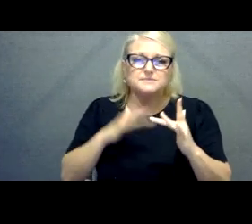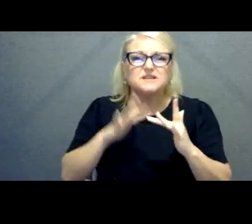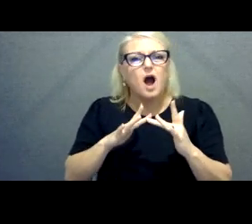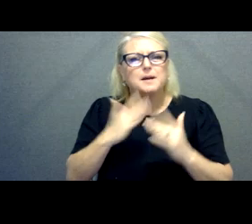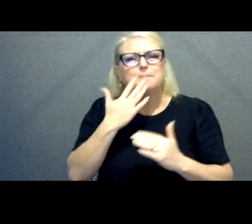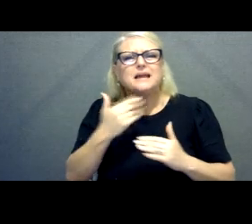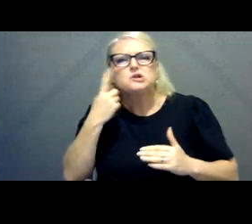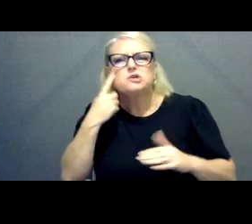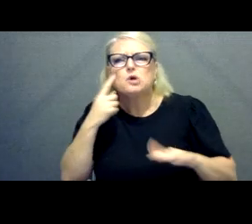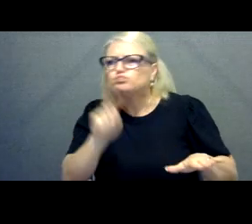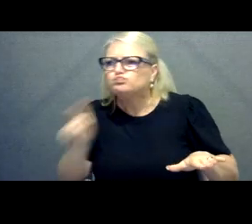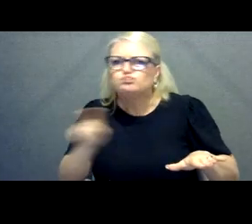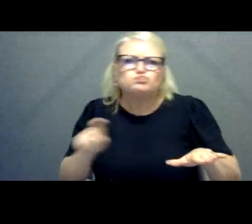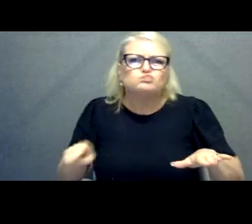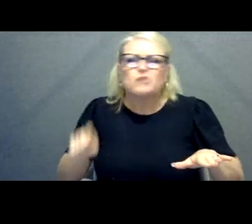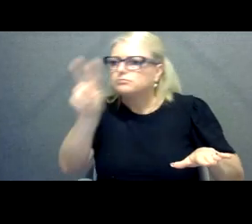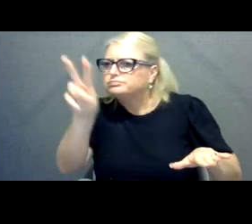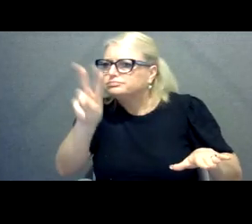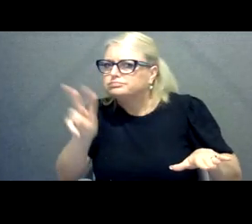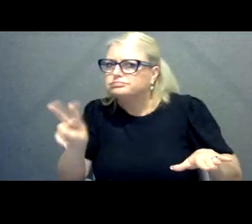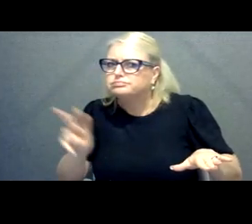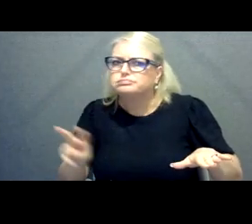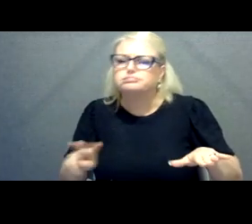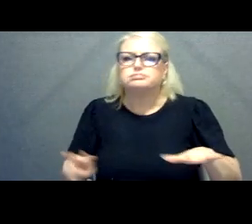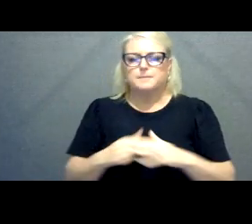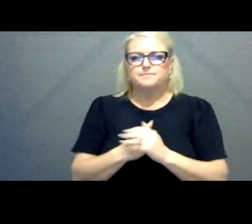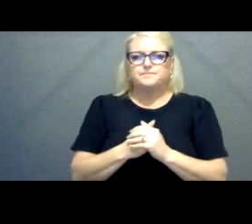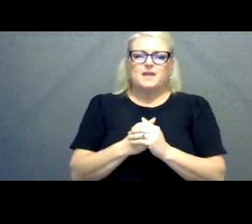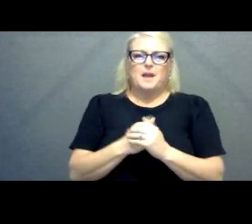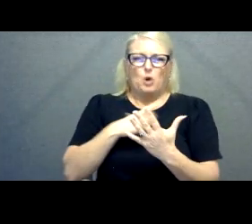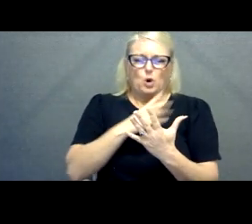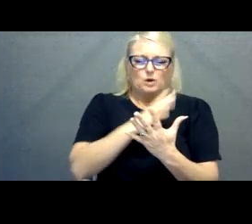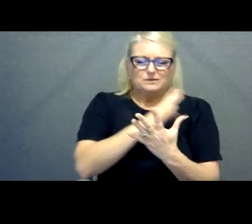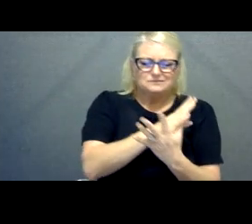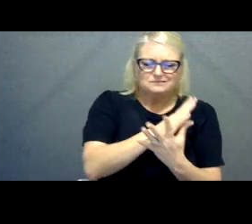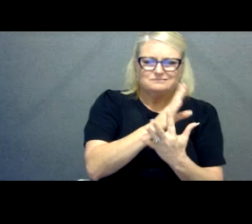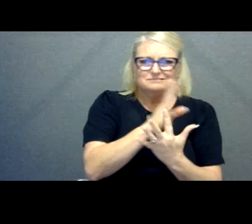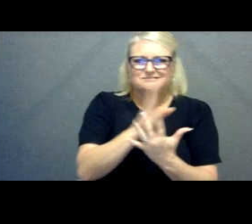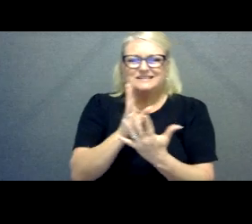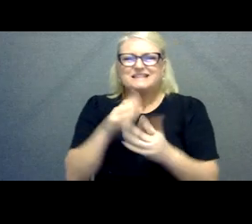for aid for that particular area of law and matter type and each can be different and we've